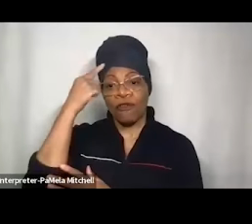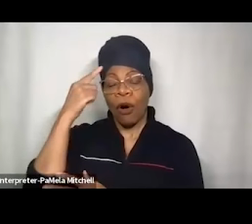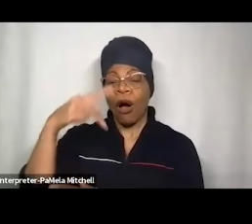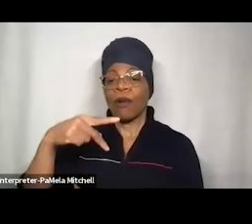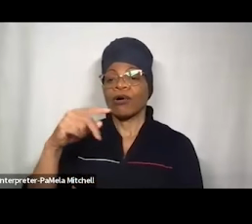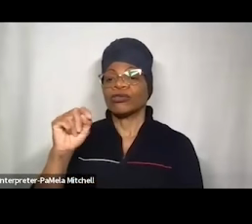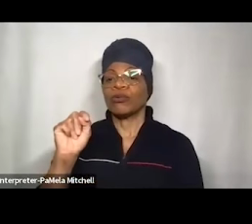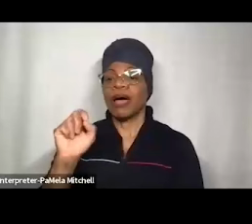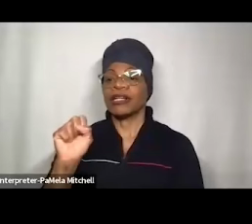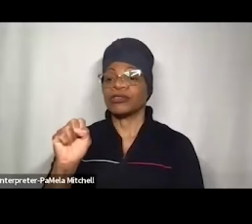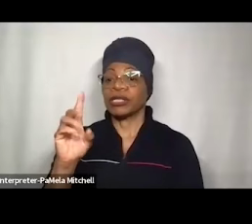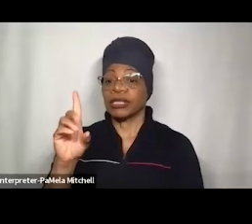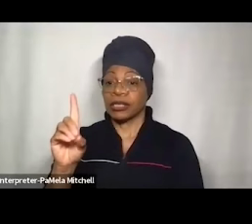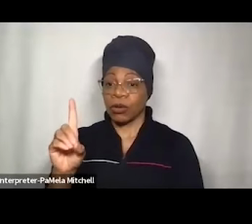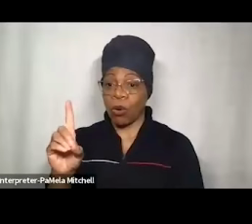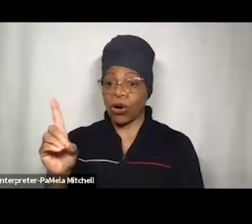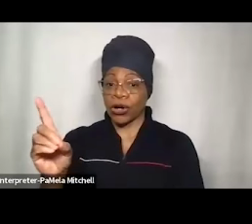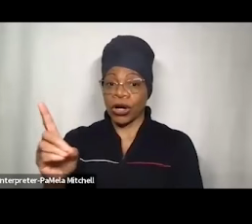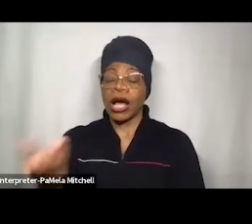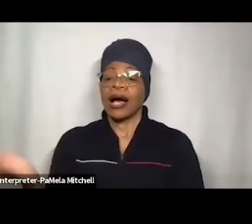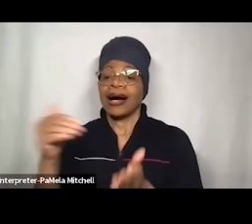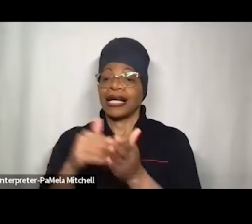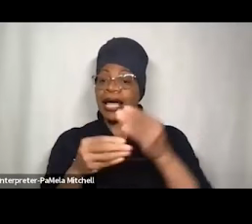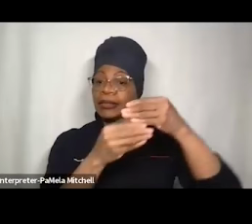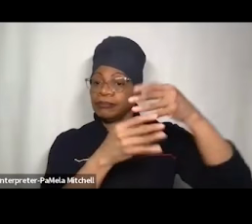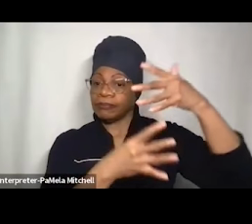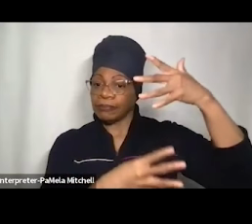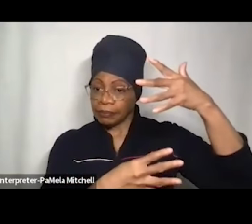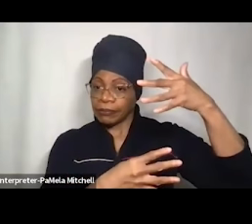Again, these are primarily public domain instruments.